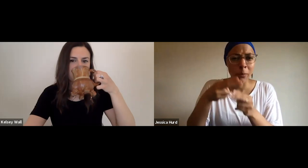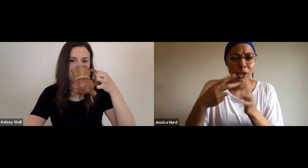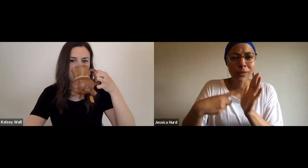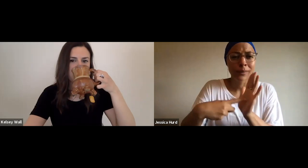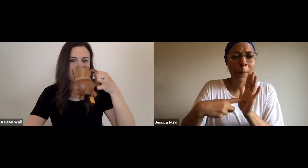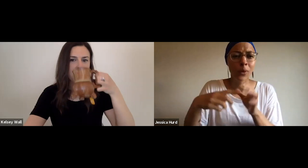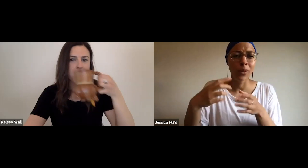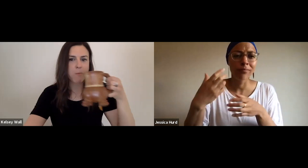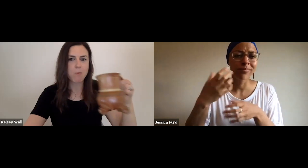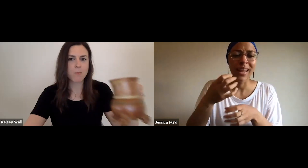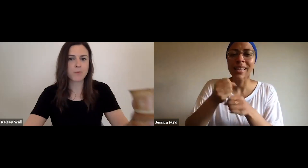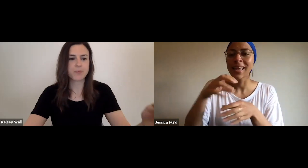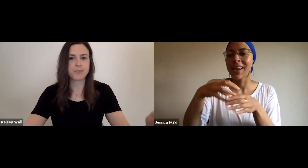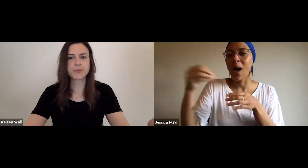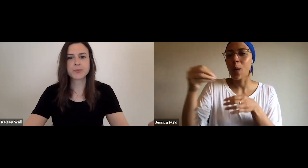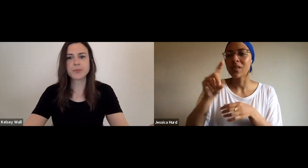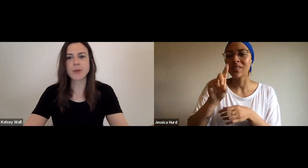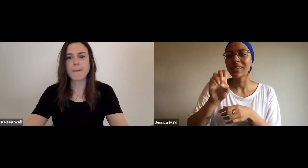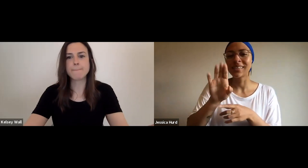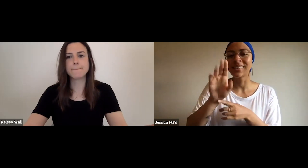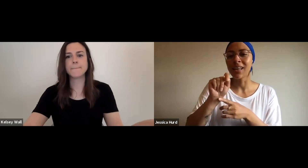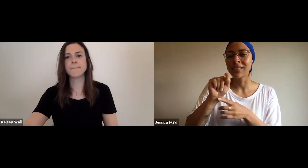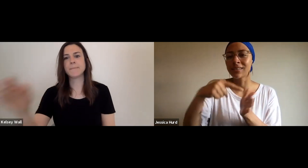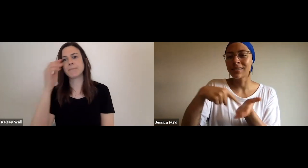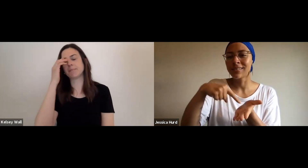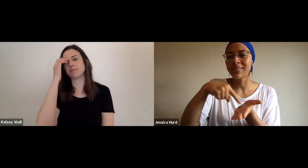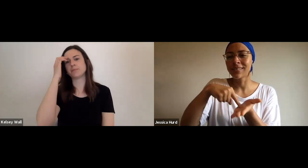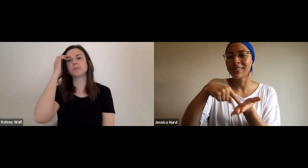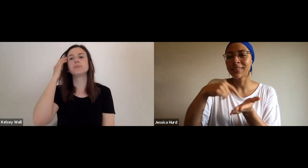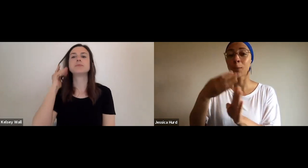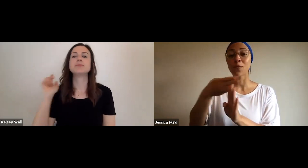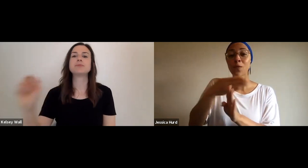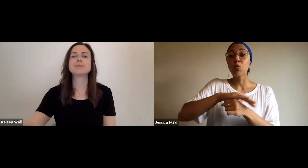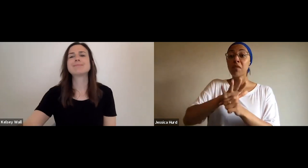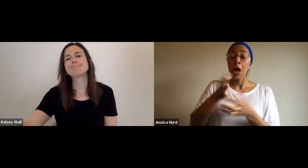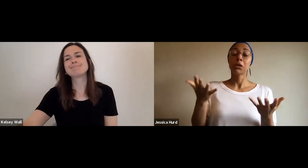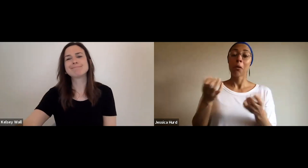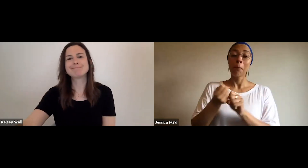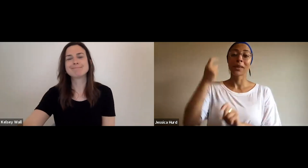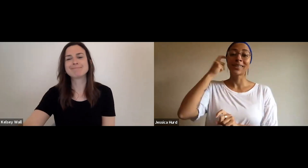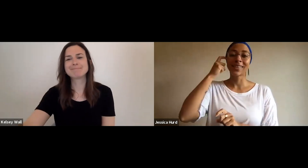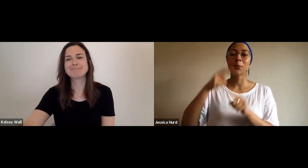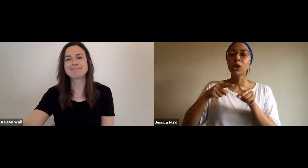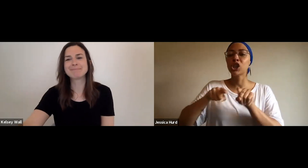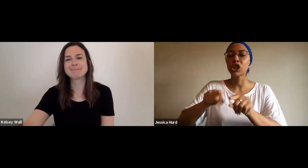maybe just aren't appropriate or just aren't doable because of the restrictions that are on us now. So, before COVID, oh, yeah,